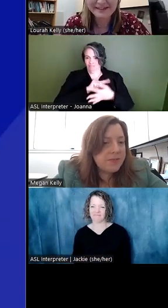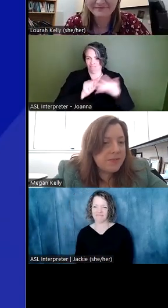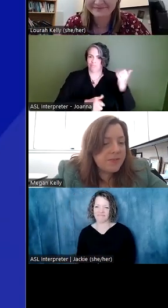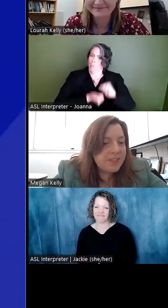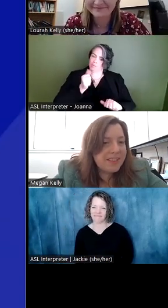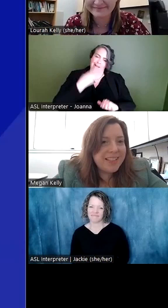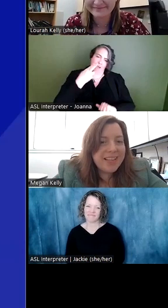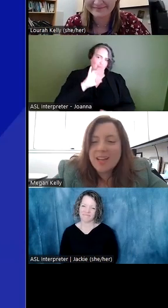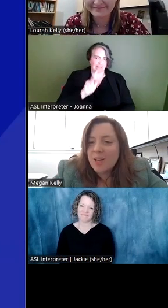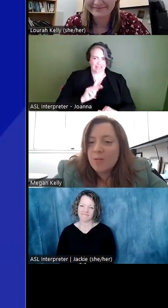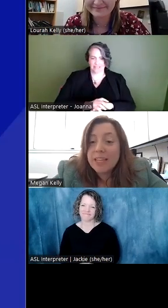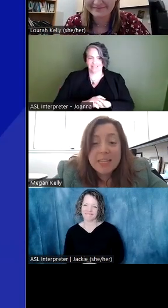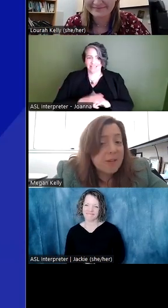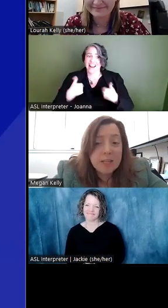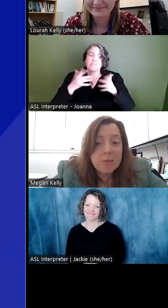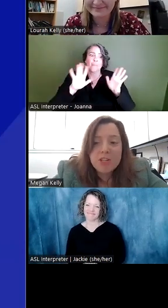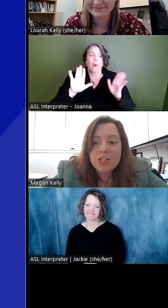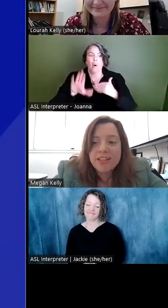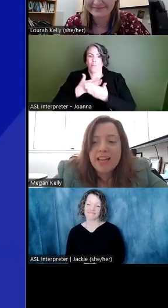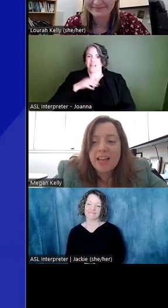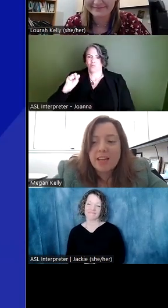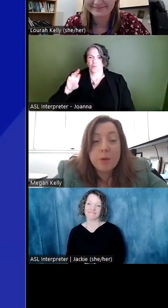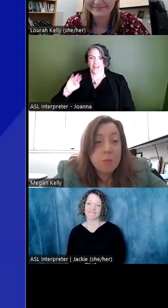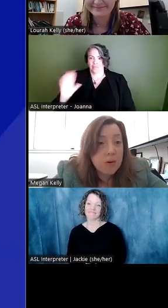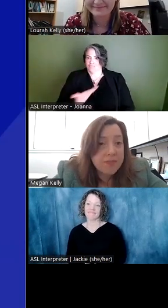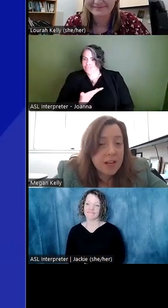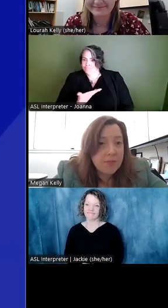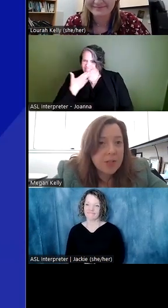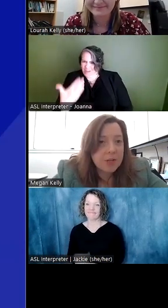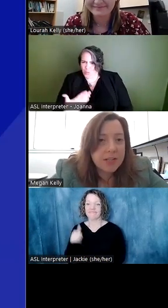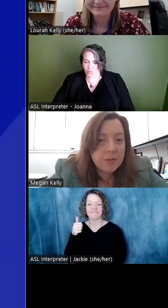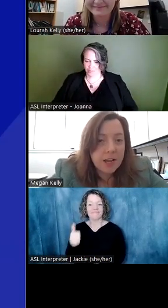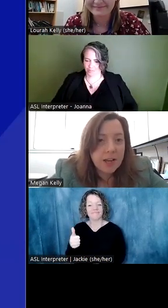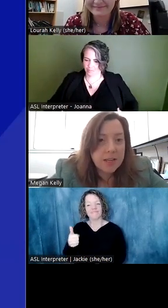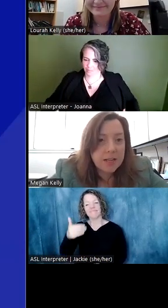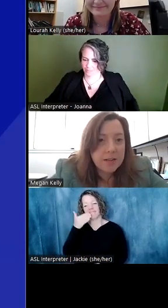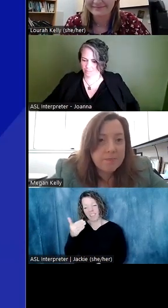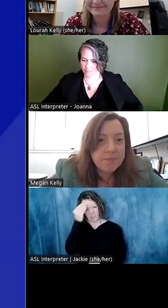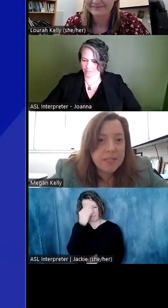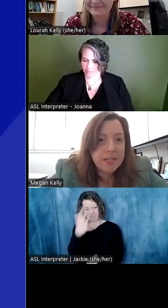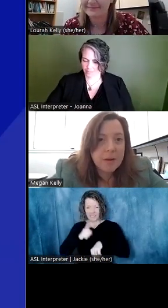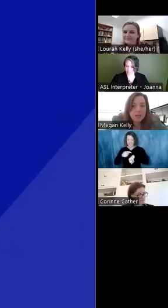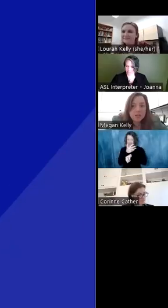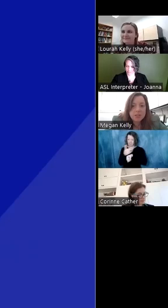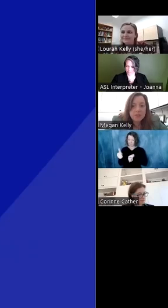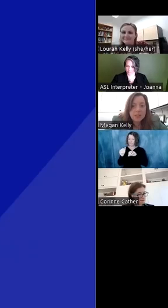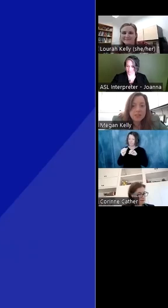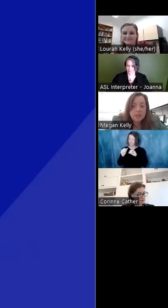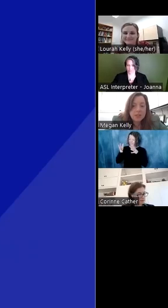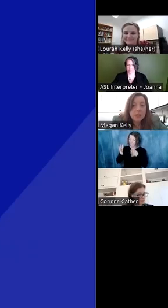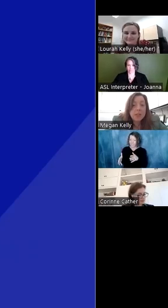you. Really, really appreciate that. We won't have time for Q&A. So I, I apologize for that, too.